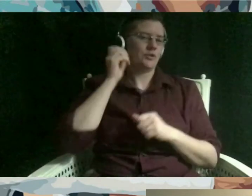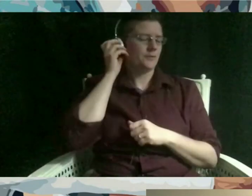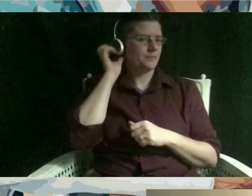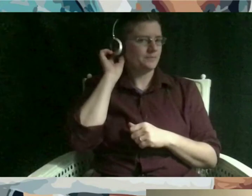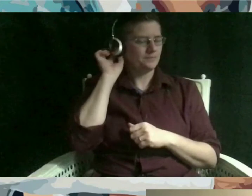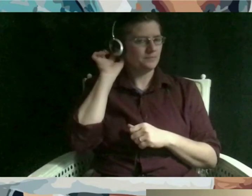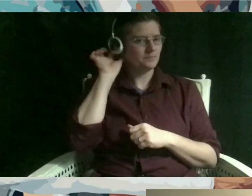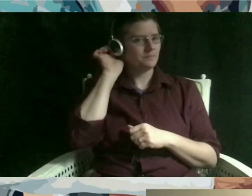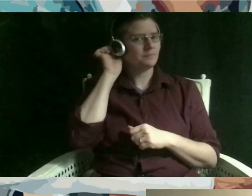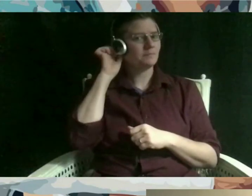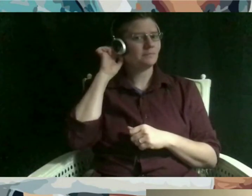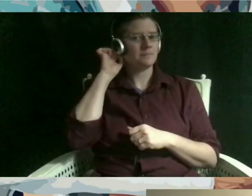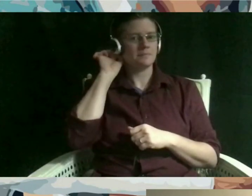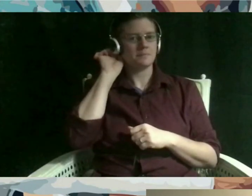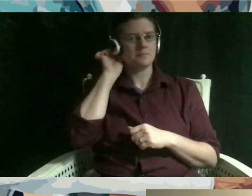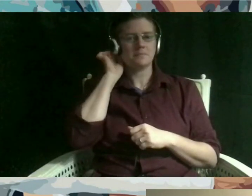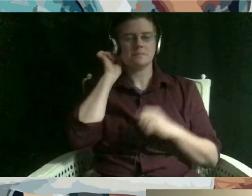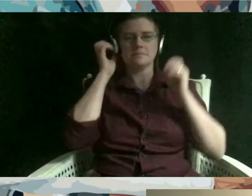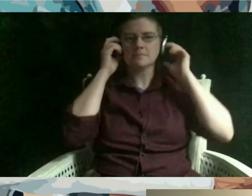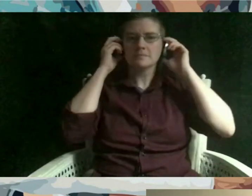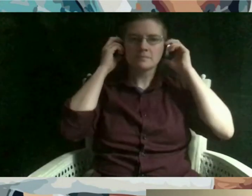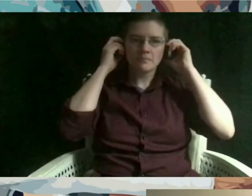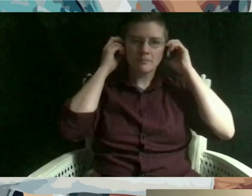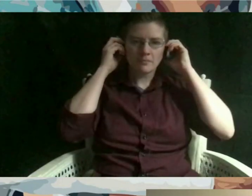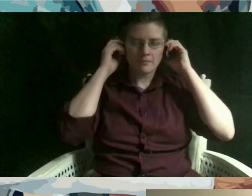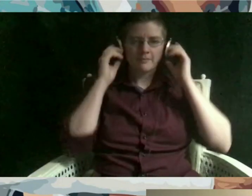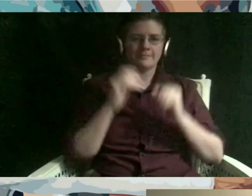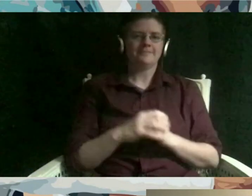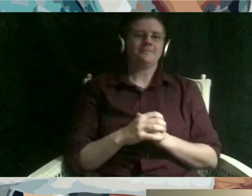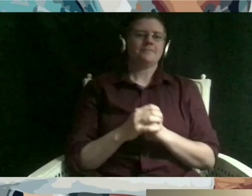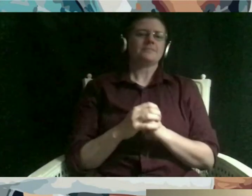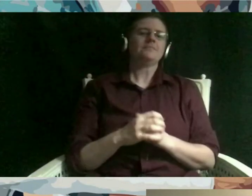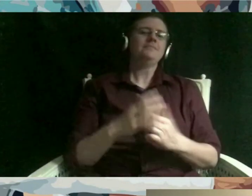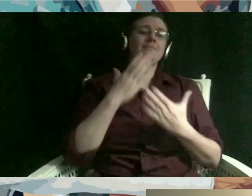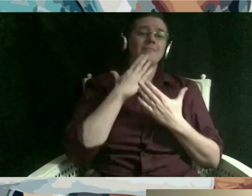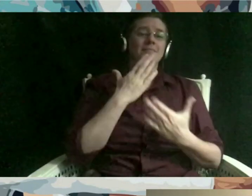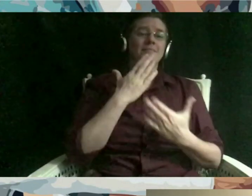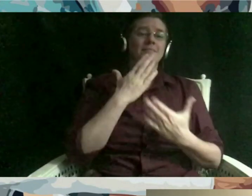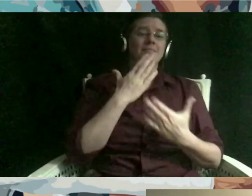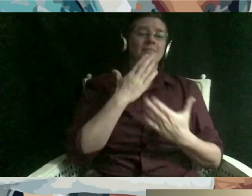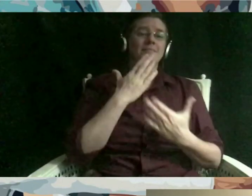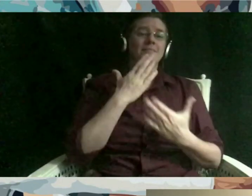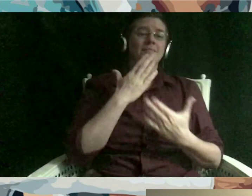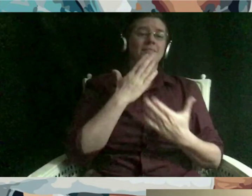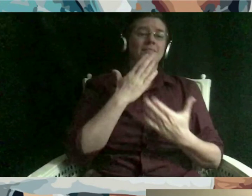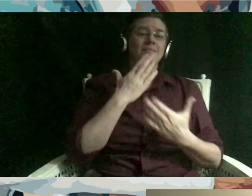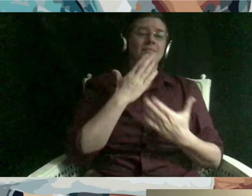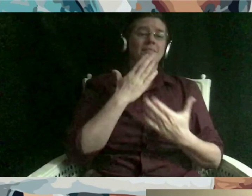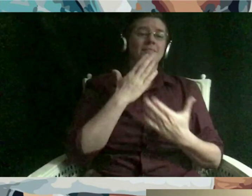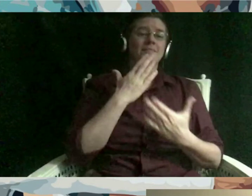i love that thank you so much for your time and if there's anything else you want to end